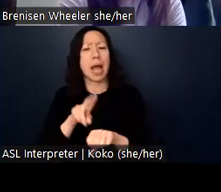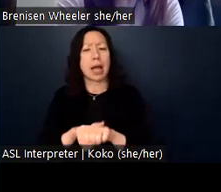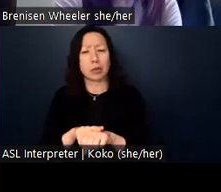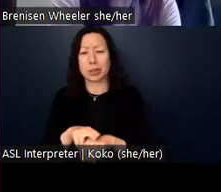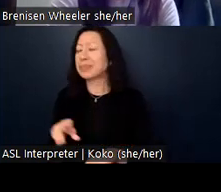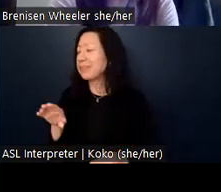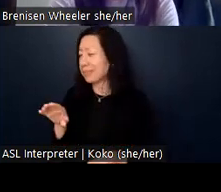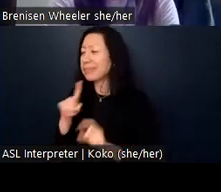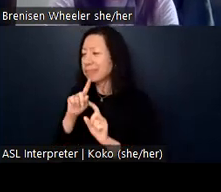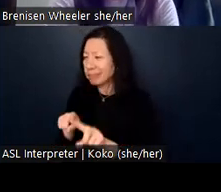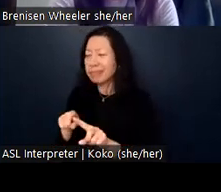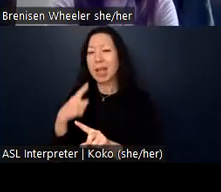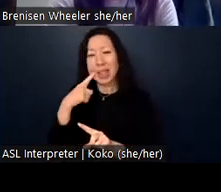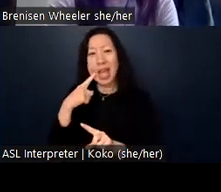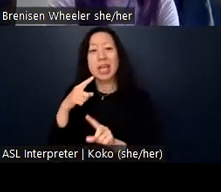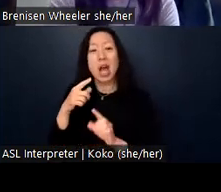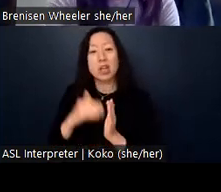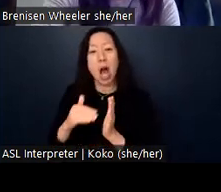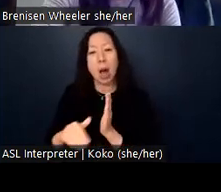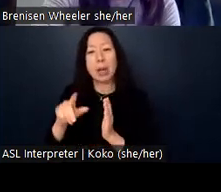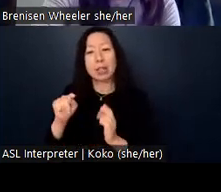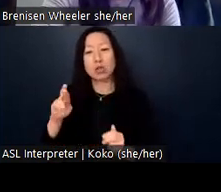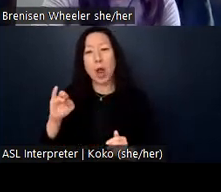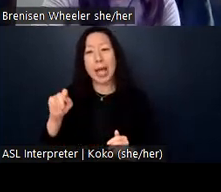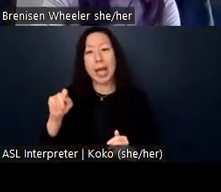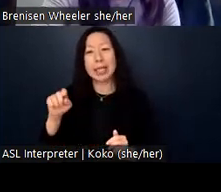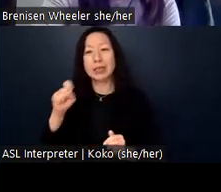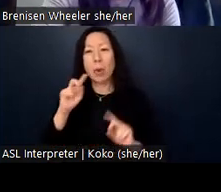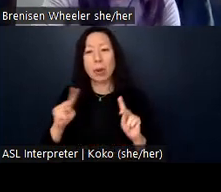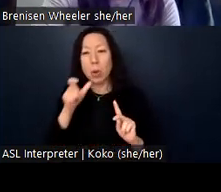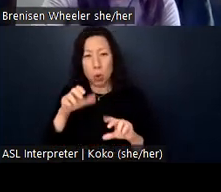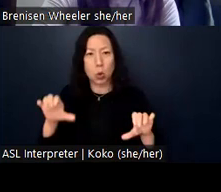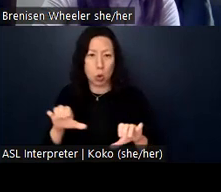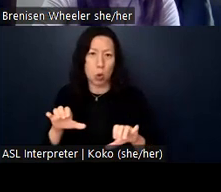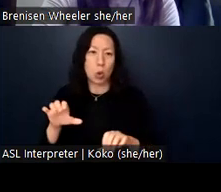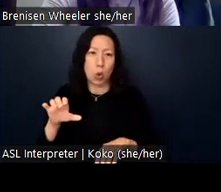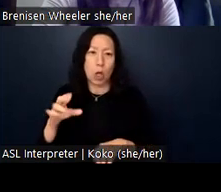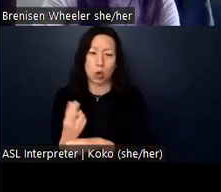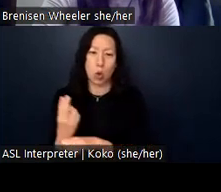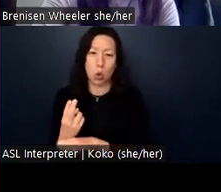in people who do use abuse. 12:57:13 But okay. that basic behavior is